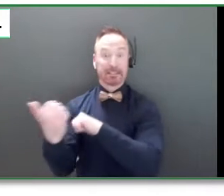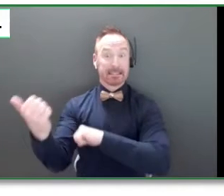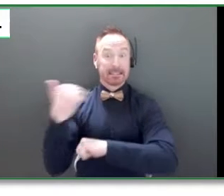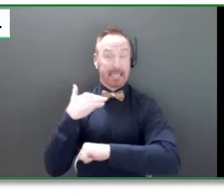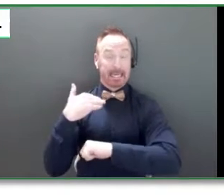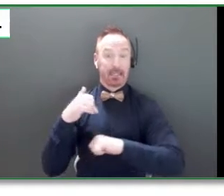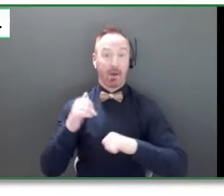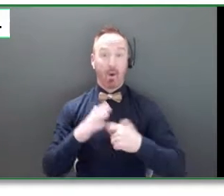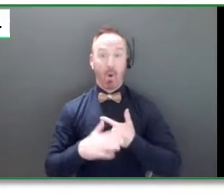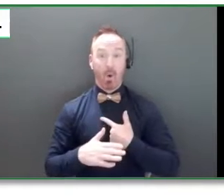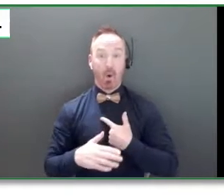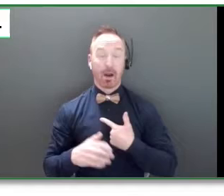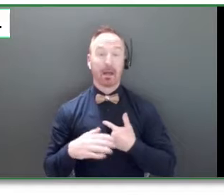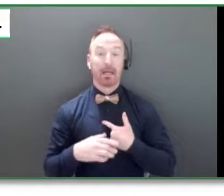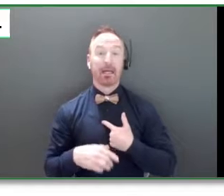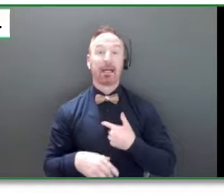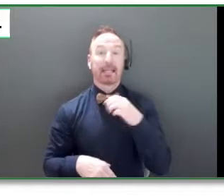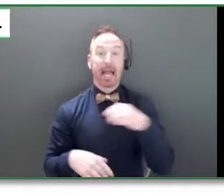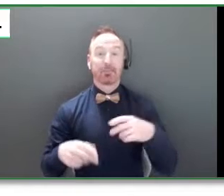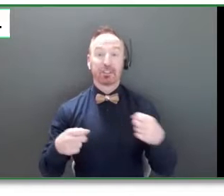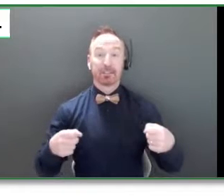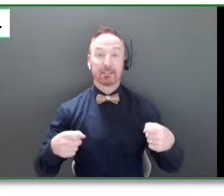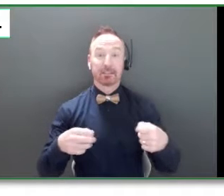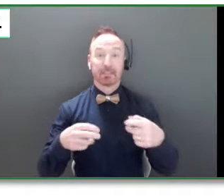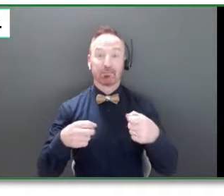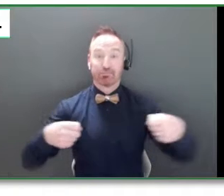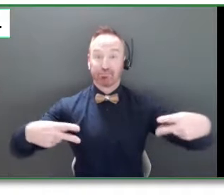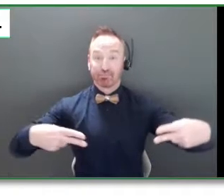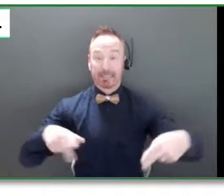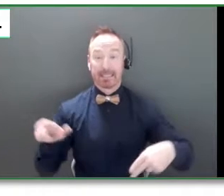captions are found in the chat. Our first speaker this hour is Matthew